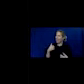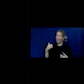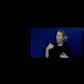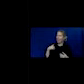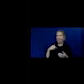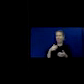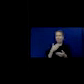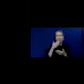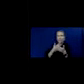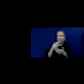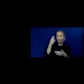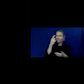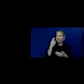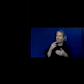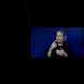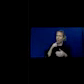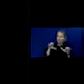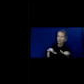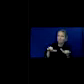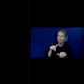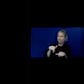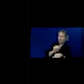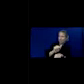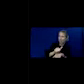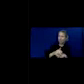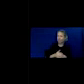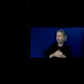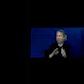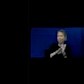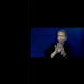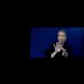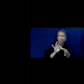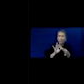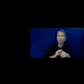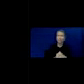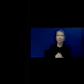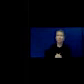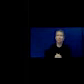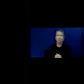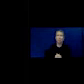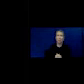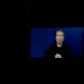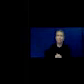They gain friendships, relationships. I agree.